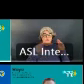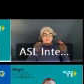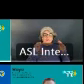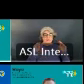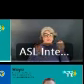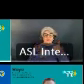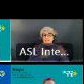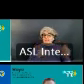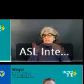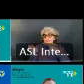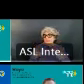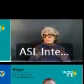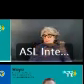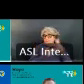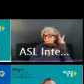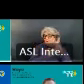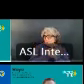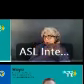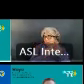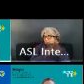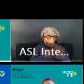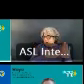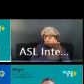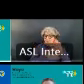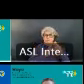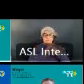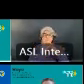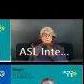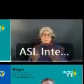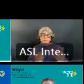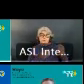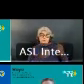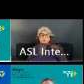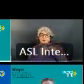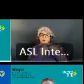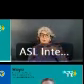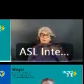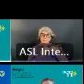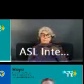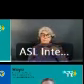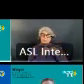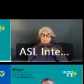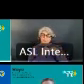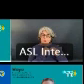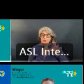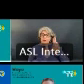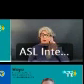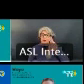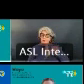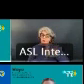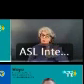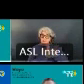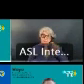preparation program could implement to recruit more undergraduate students into STEM teaching.